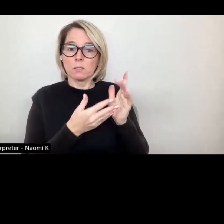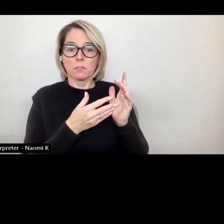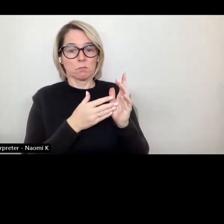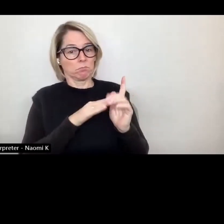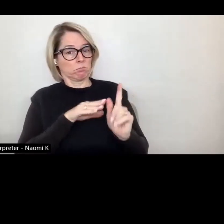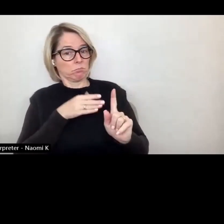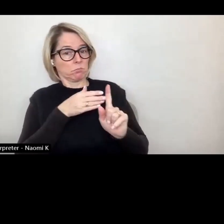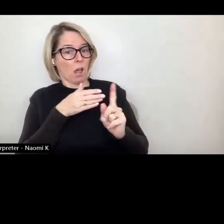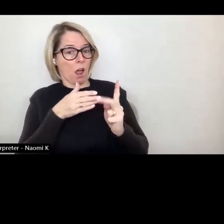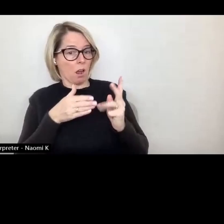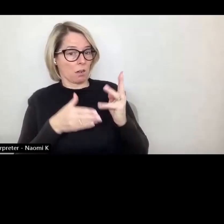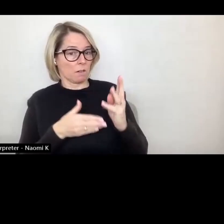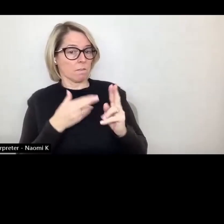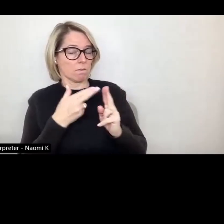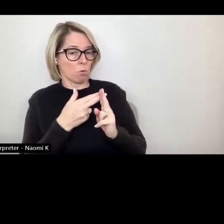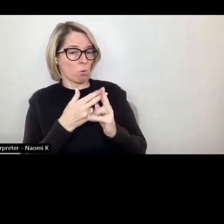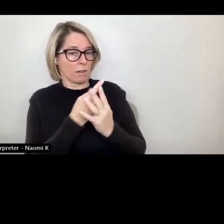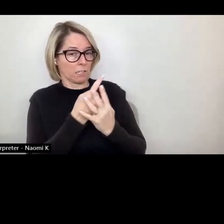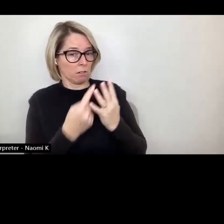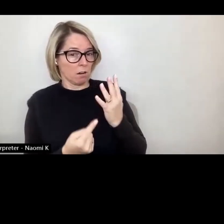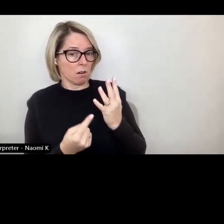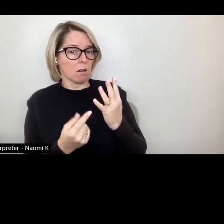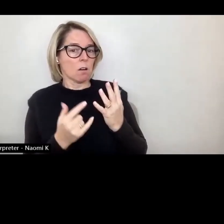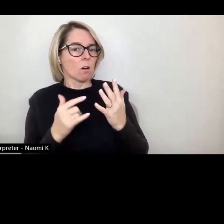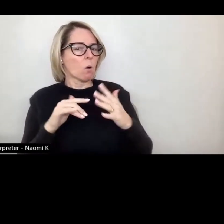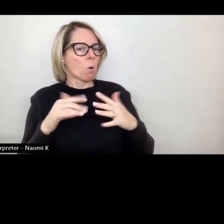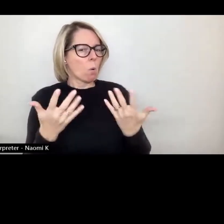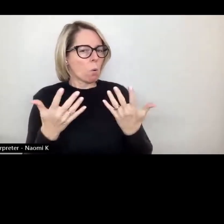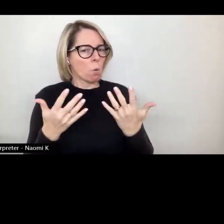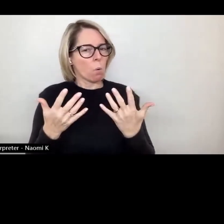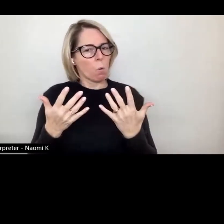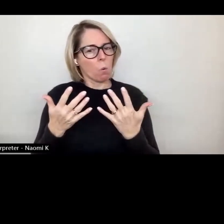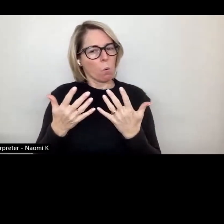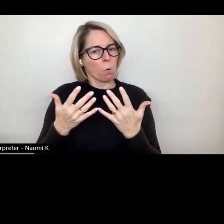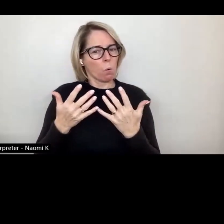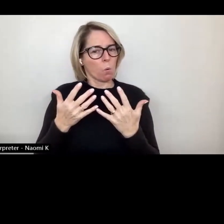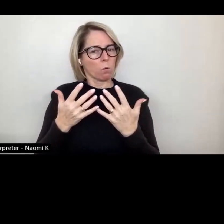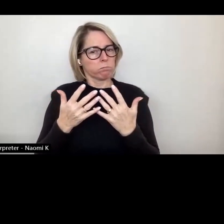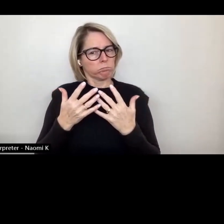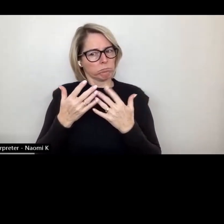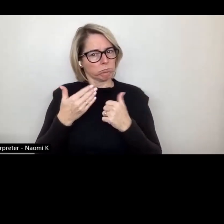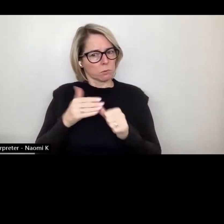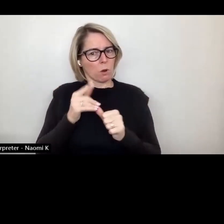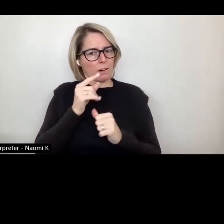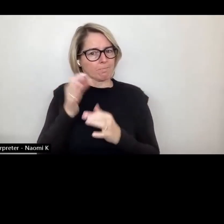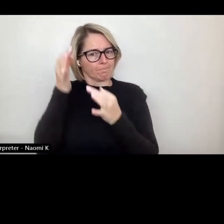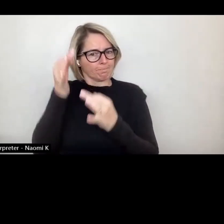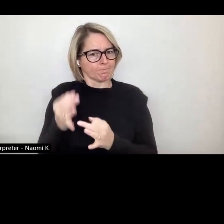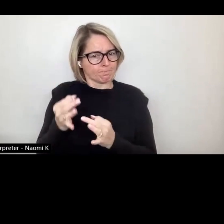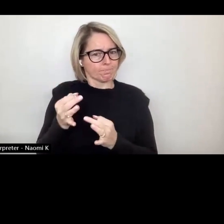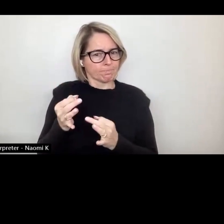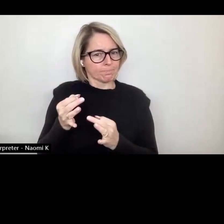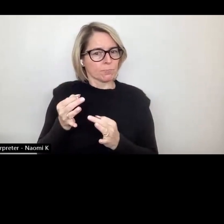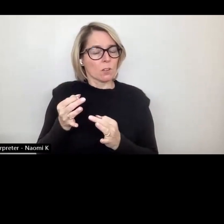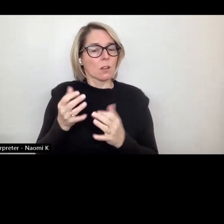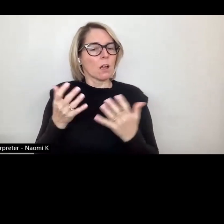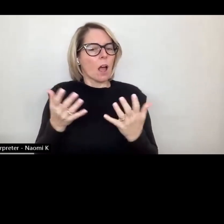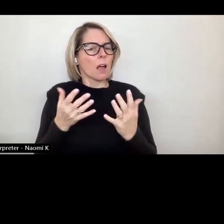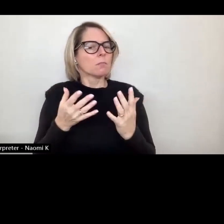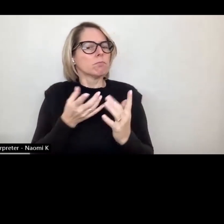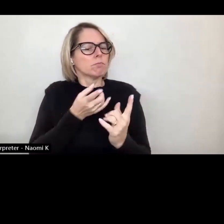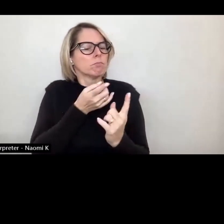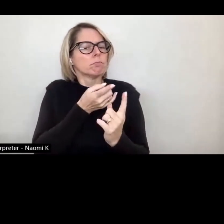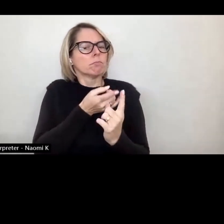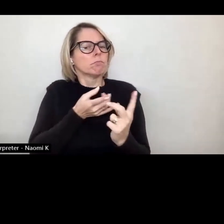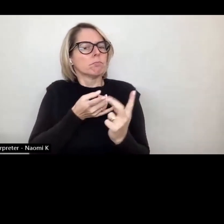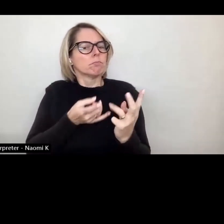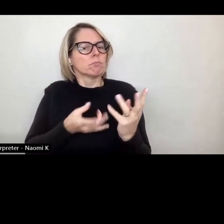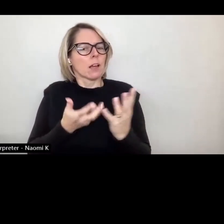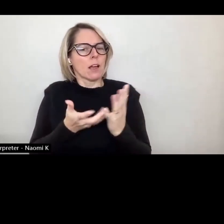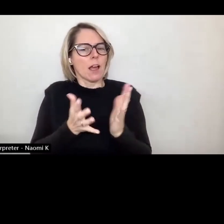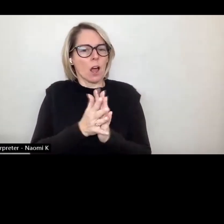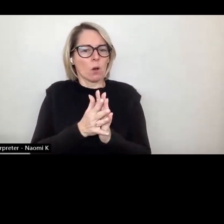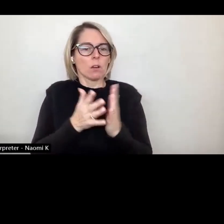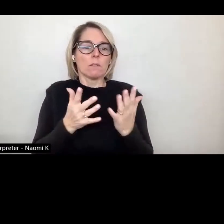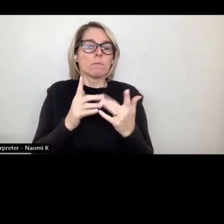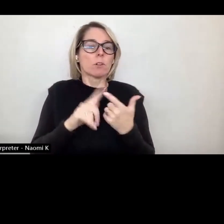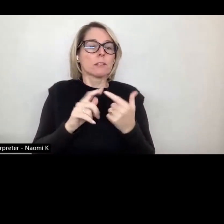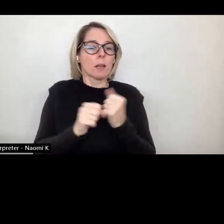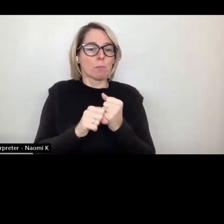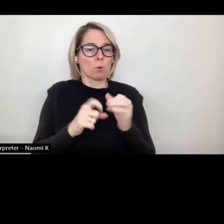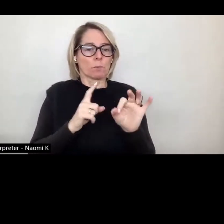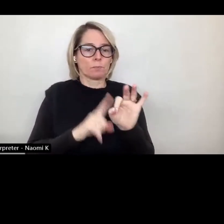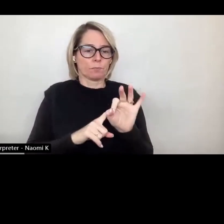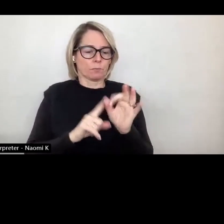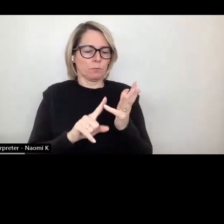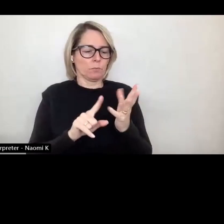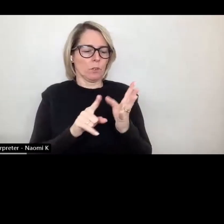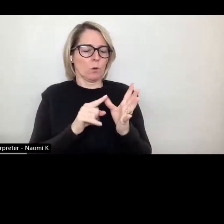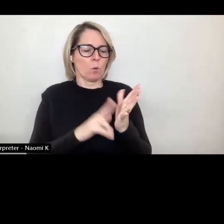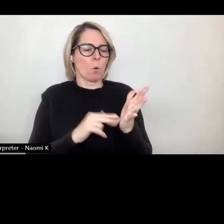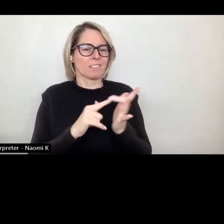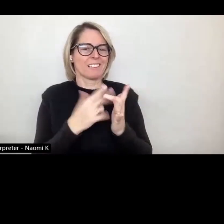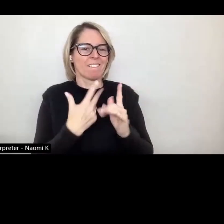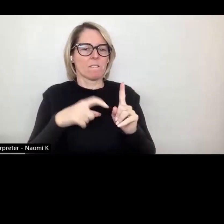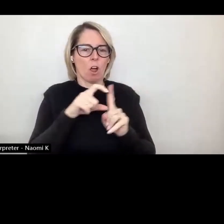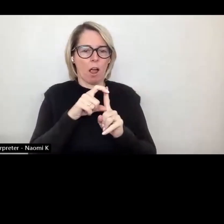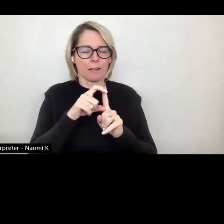And where targets are proposed, is there an expected level of specificity, for example, quantified numeric targets versus indicative directional commitments?